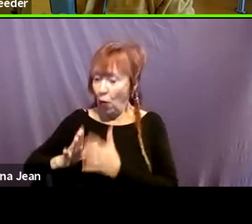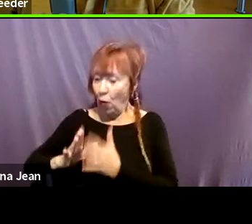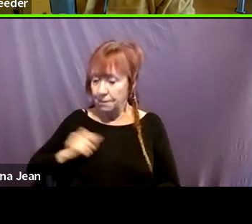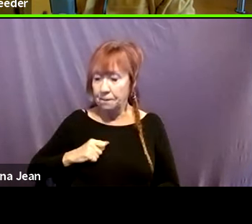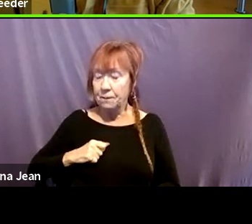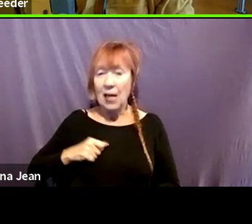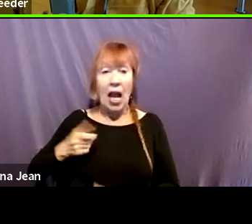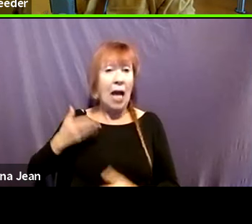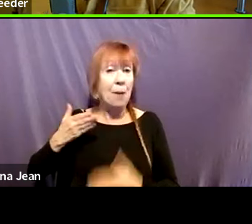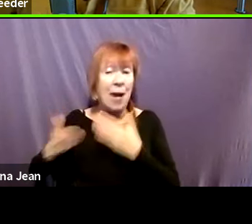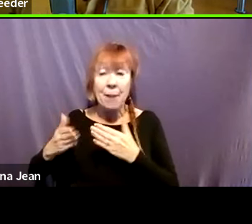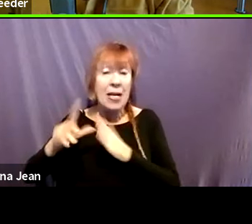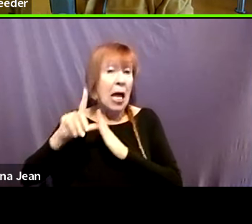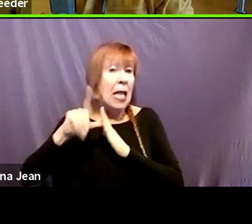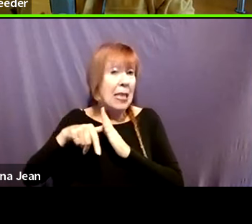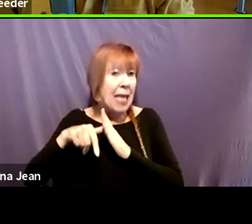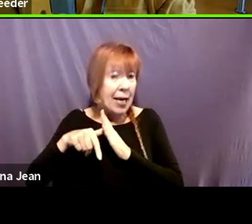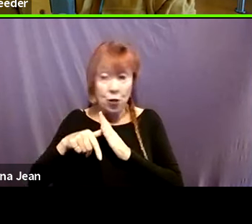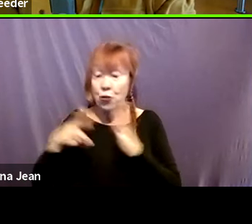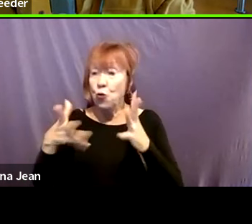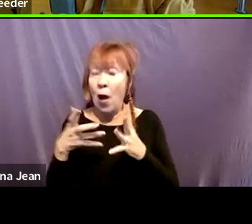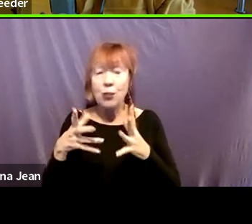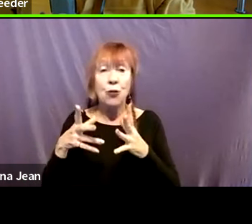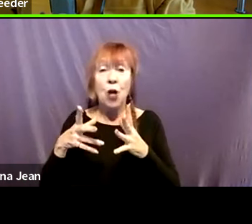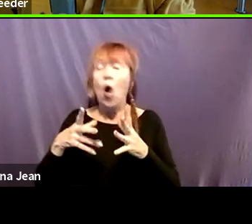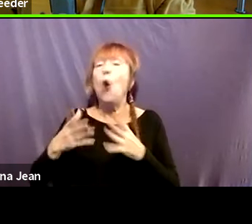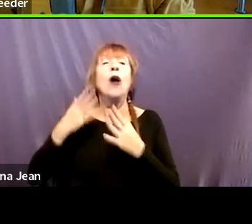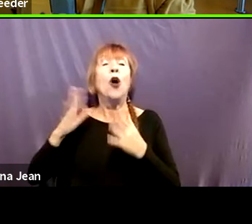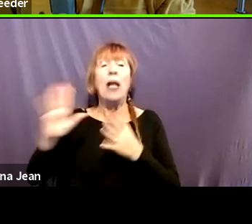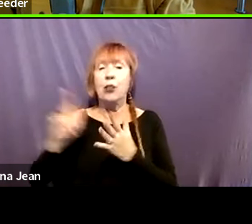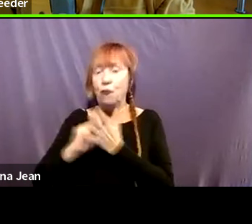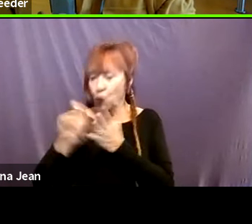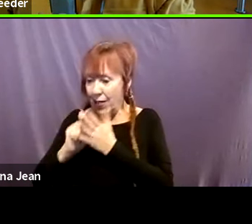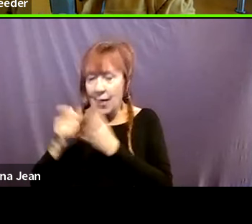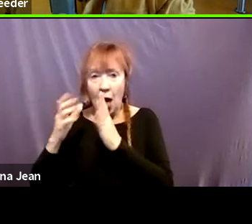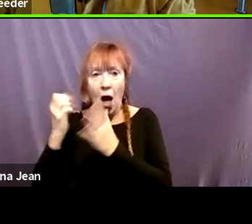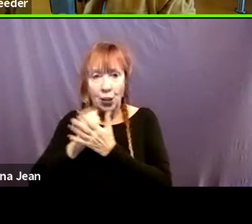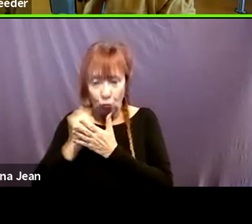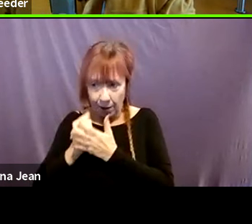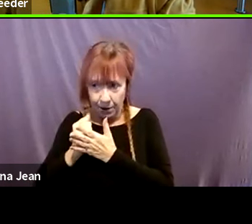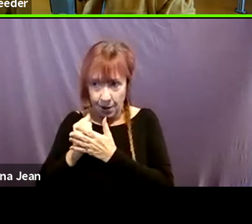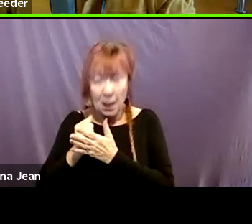or maybe wanna act in the project that you're pitching, do you bring that up at the first meeting,